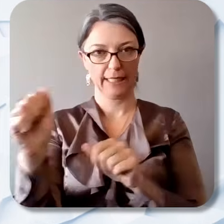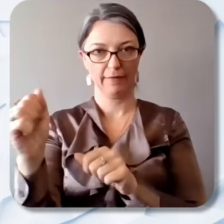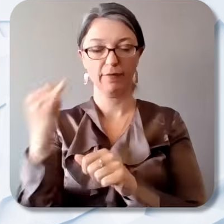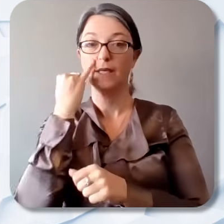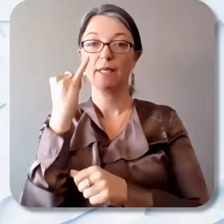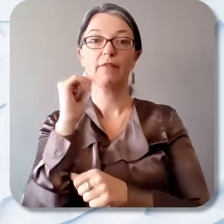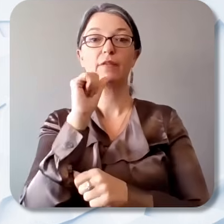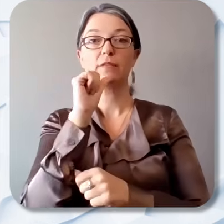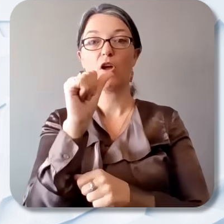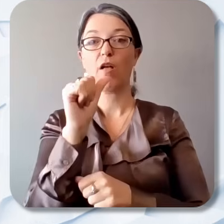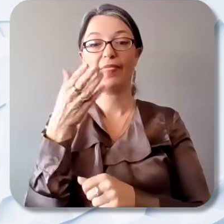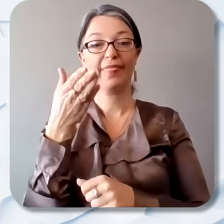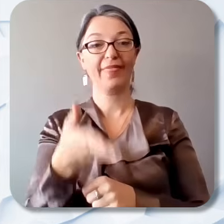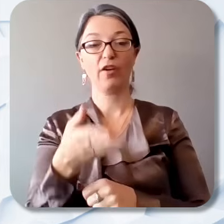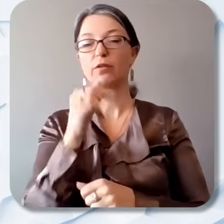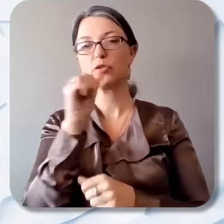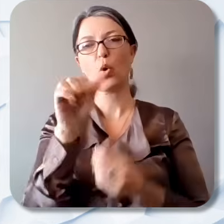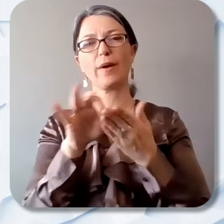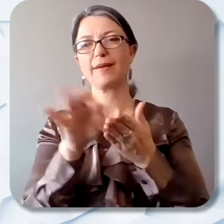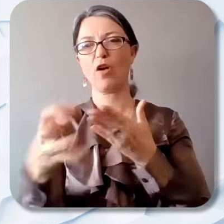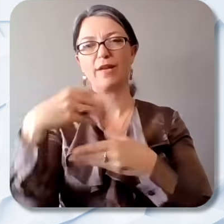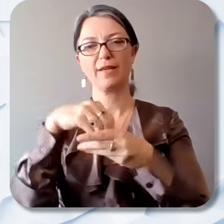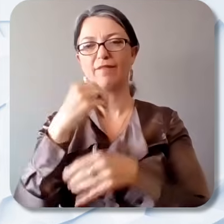don't include them in your in final analysis.